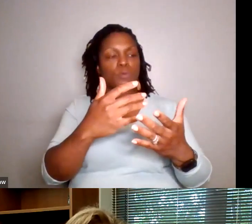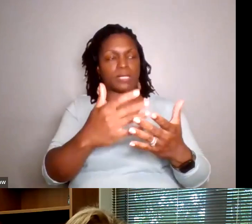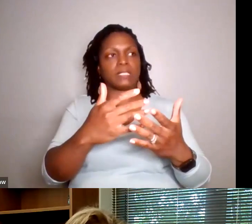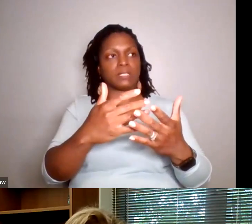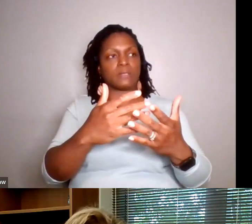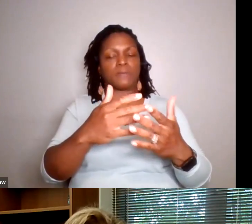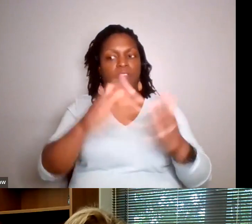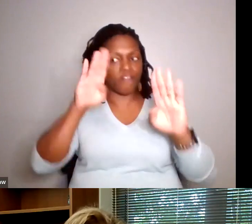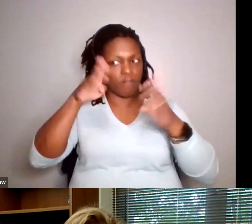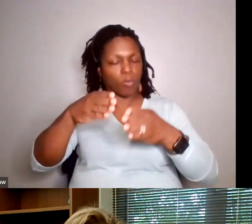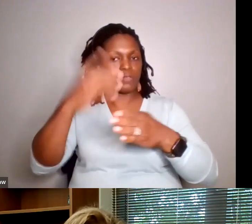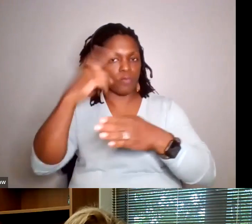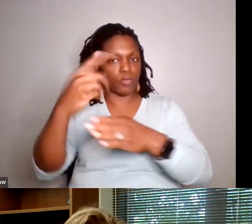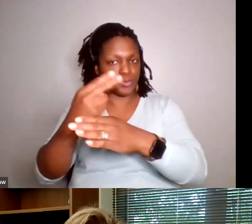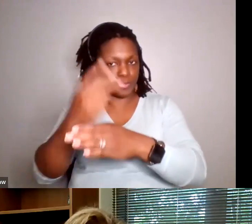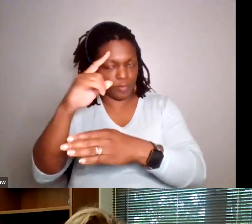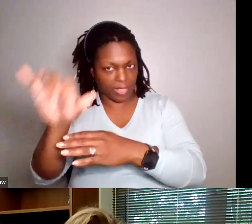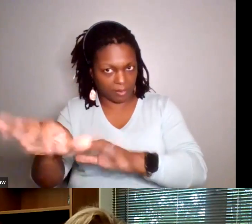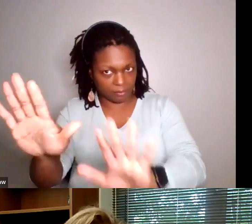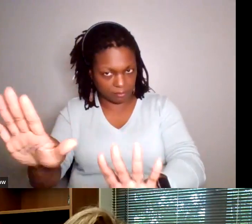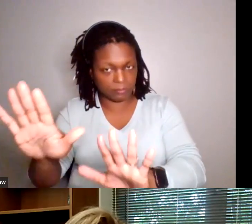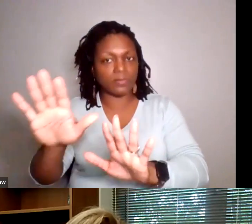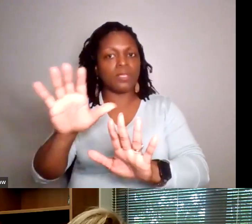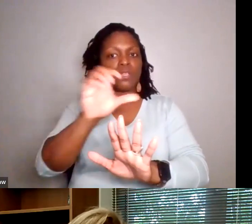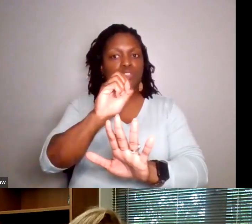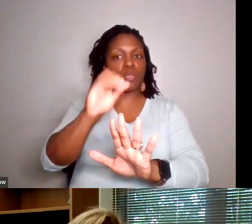And so that is the total amount that is being calculated to then be distributed.